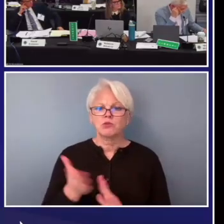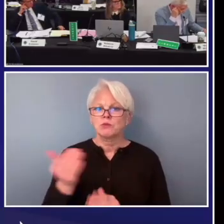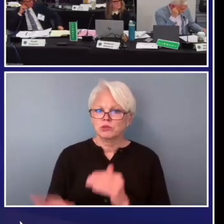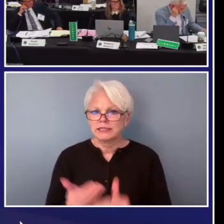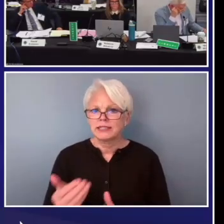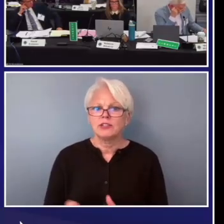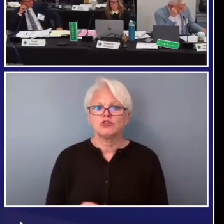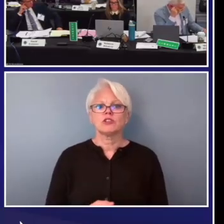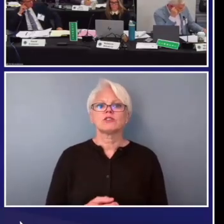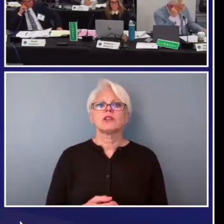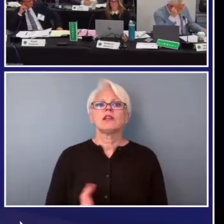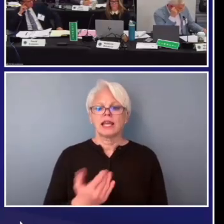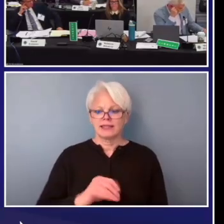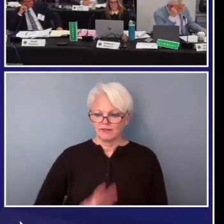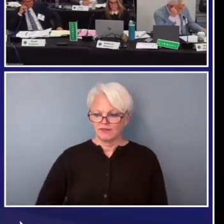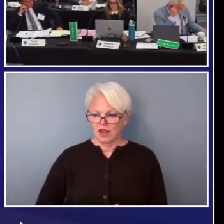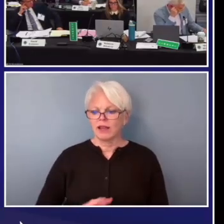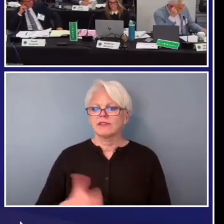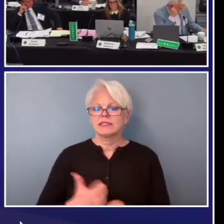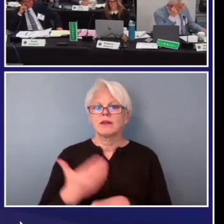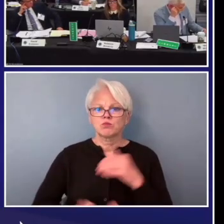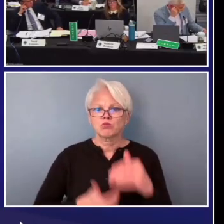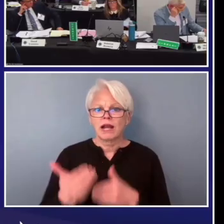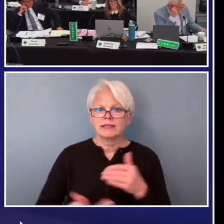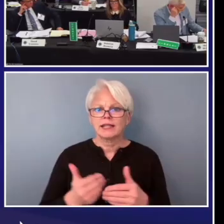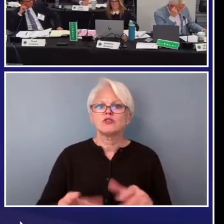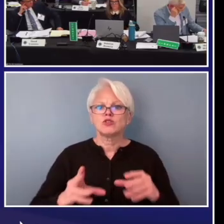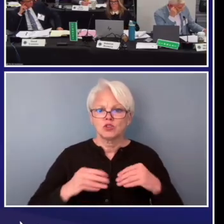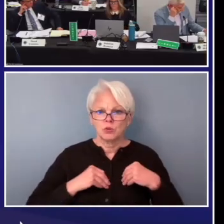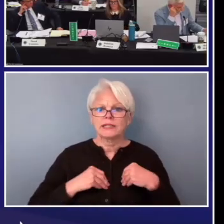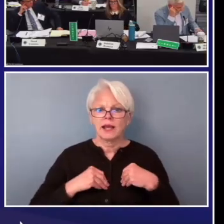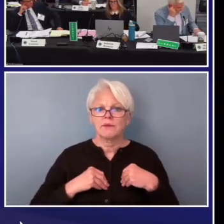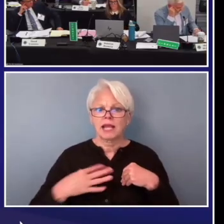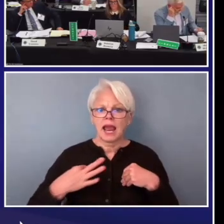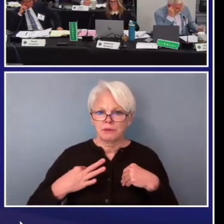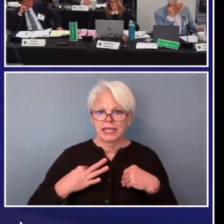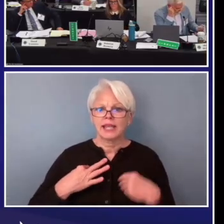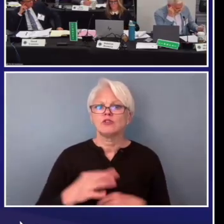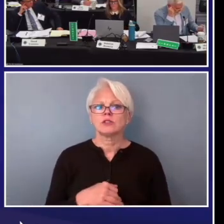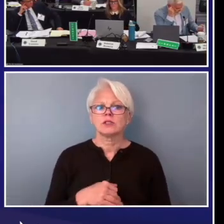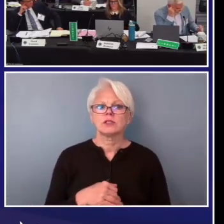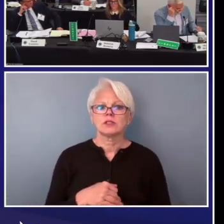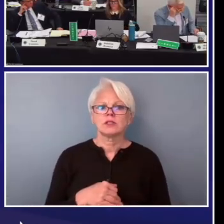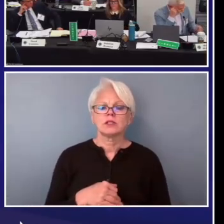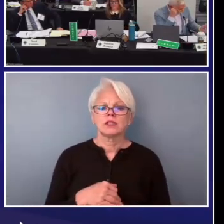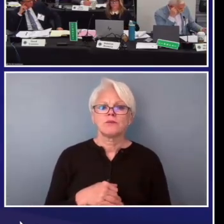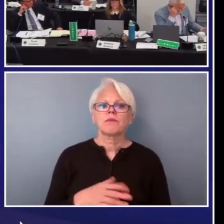establishing a process, to accept applications. Um, And then,